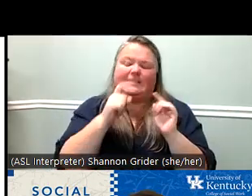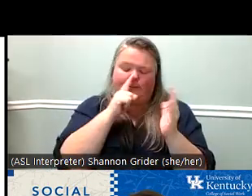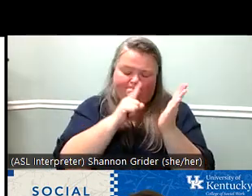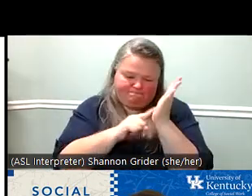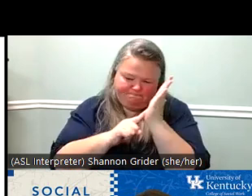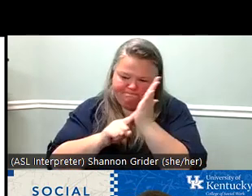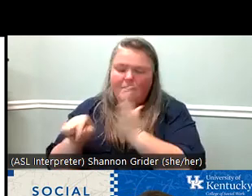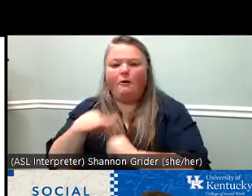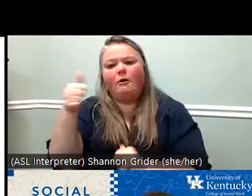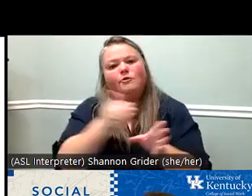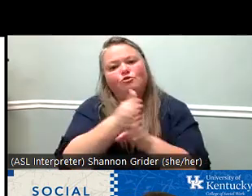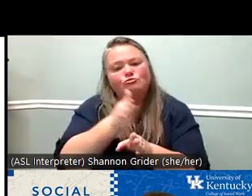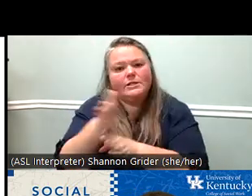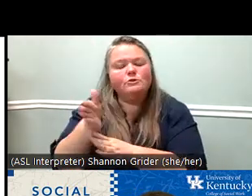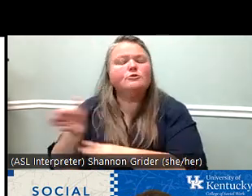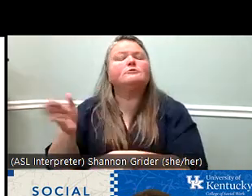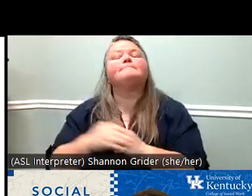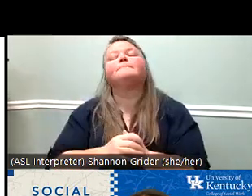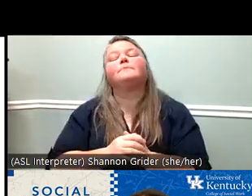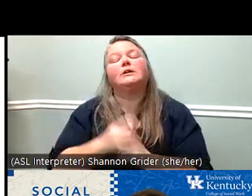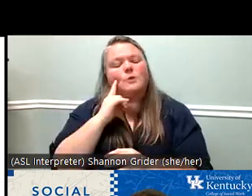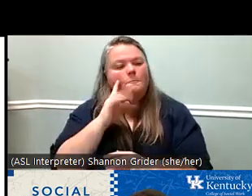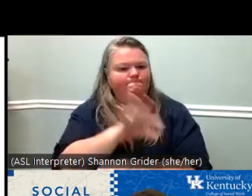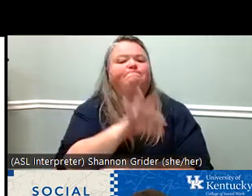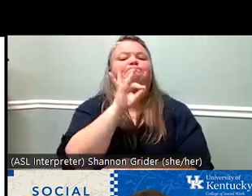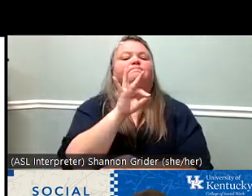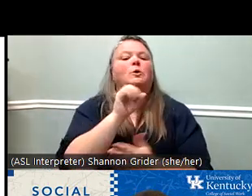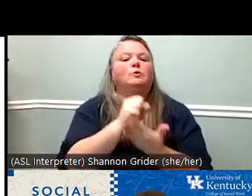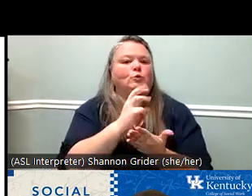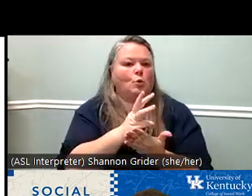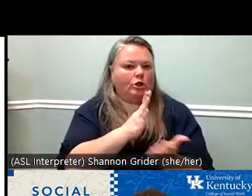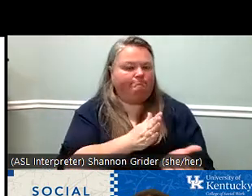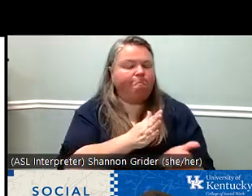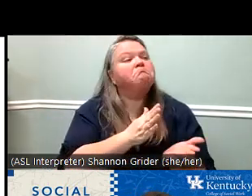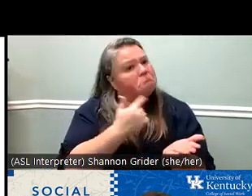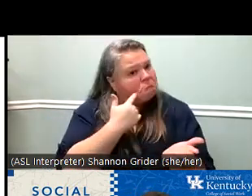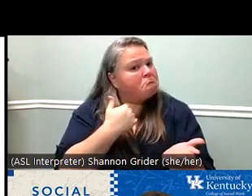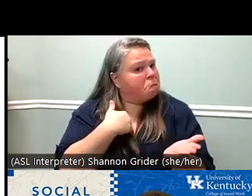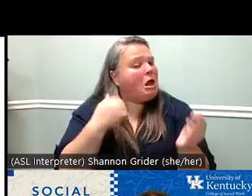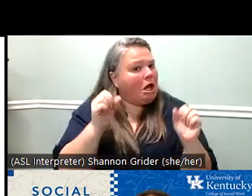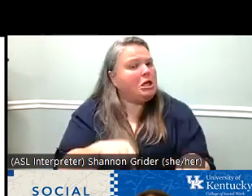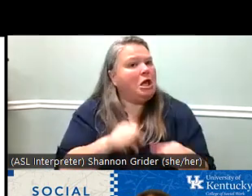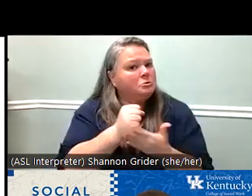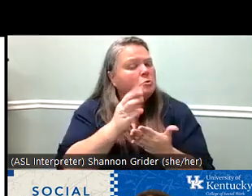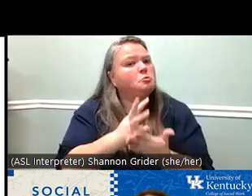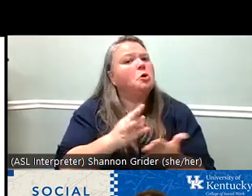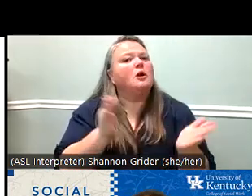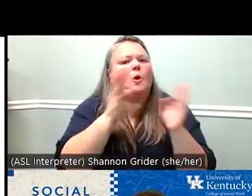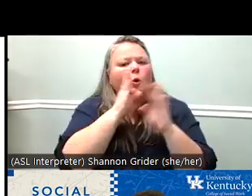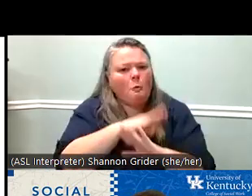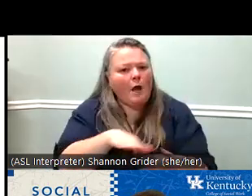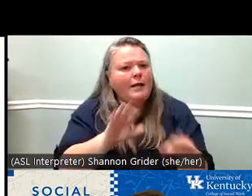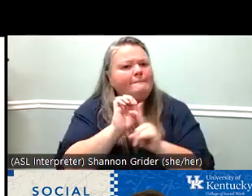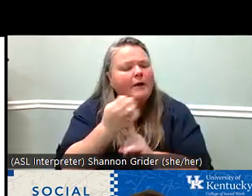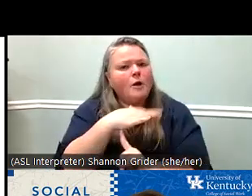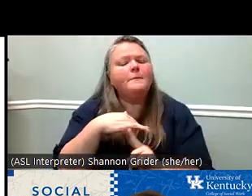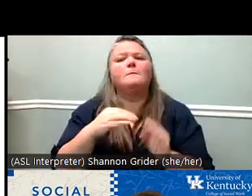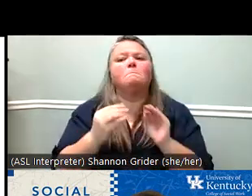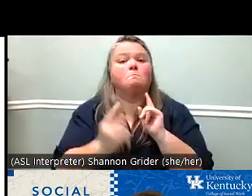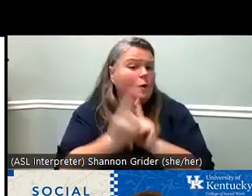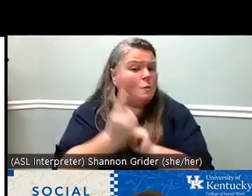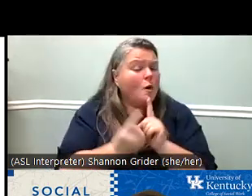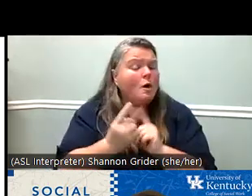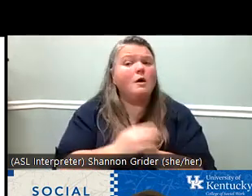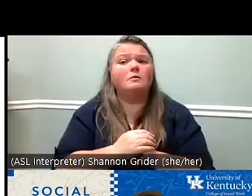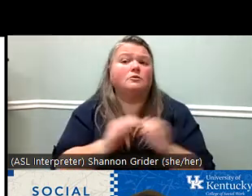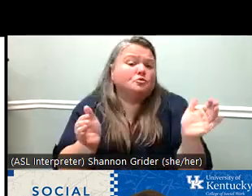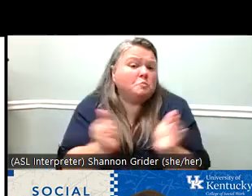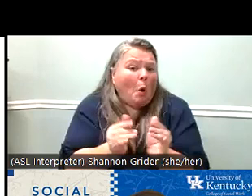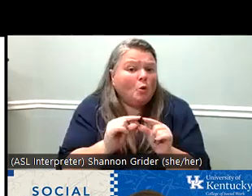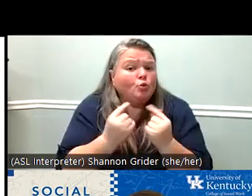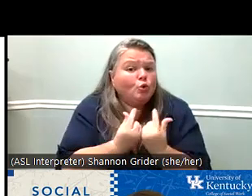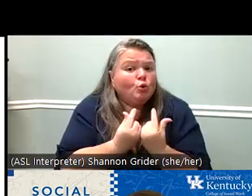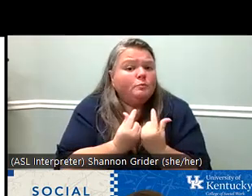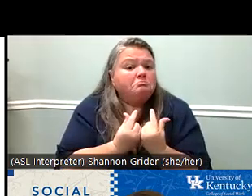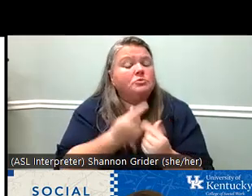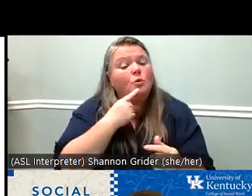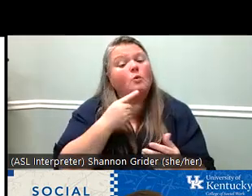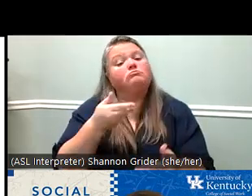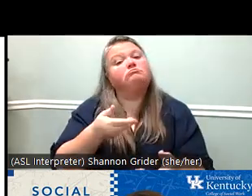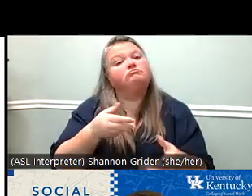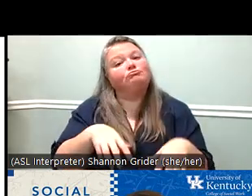INSTEAD OF TRYING TO FIND A WAY TO HEAR MY PEERS I DECIDED THERE'S NO WAY I CAN BE AN ELEMENTARY TEACHER, AND HEAR CHILDREN IN A NOISY CLASSROOM, SO I NEED TO LOOK